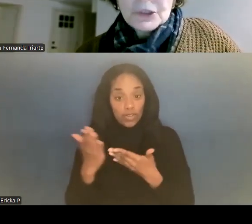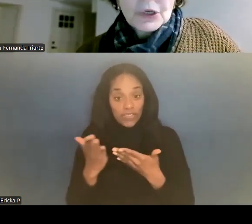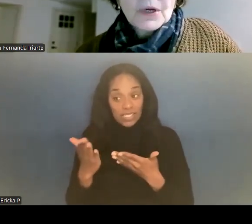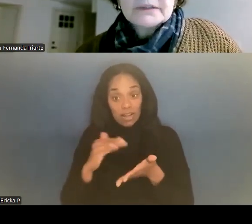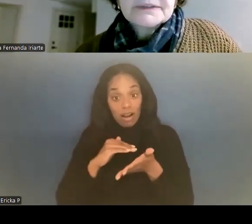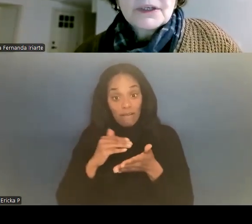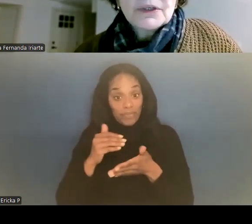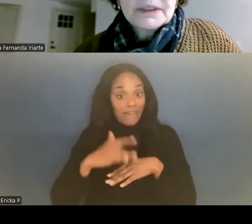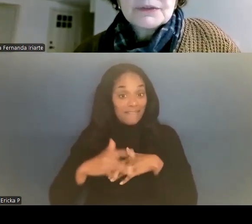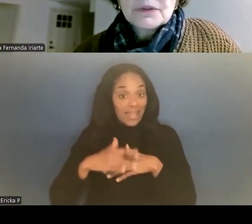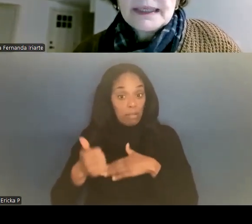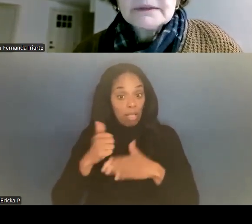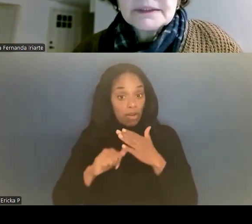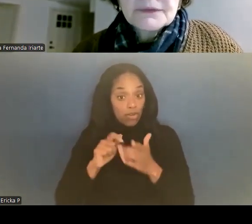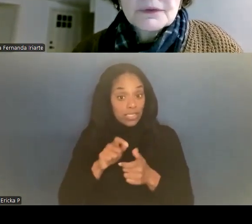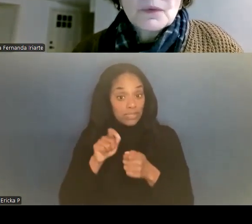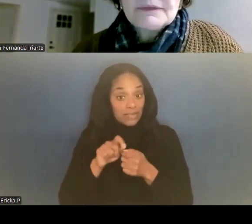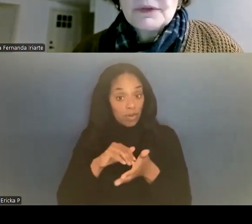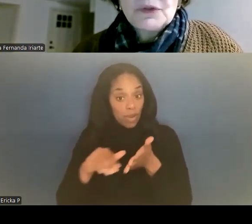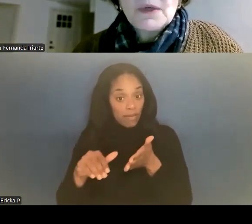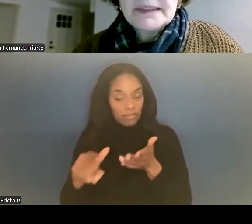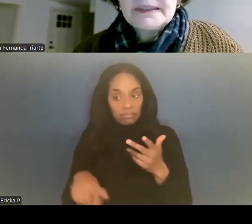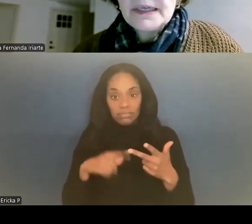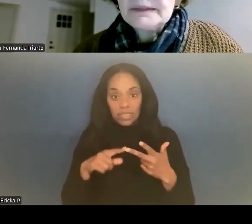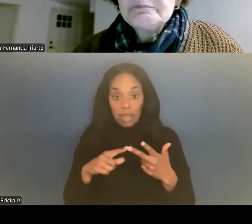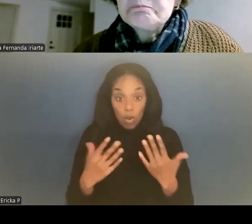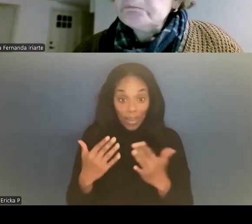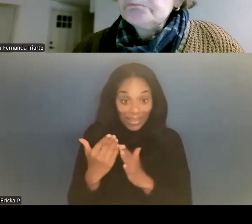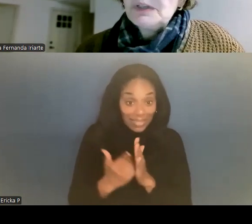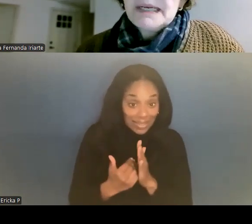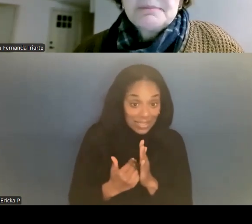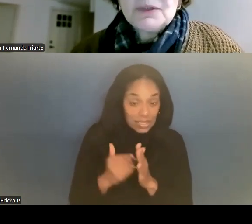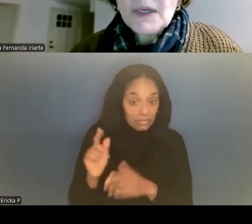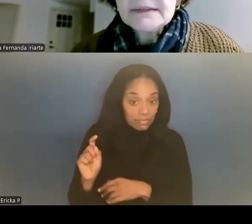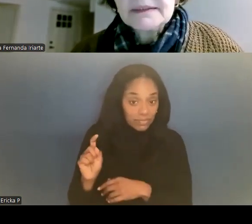You know, also, is there a waitlist for the waiver that you want to get on? There might be a waitlist.